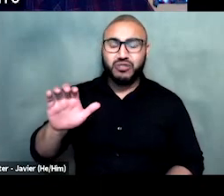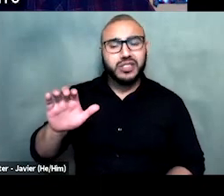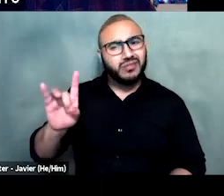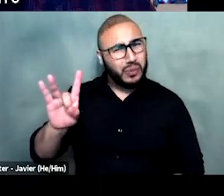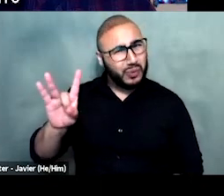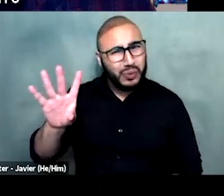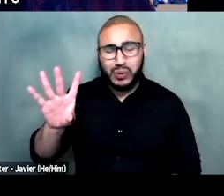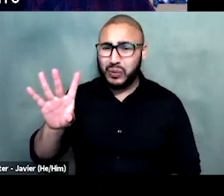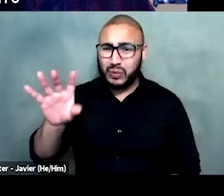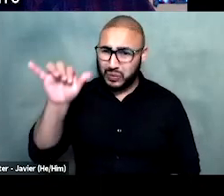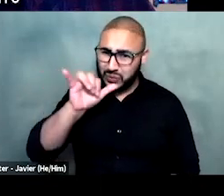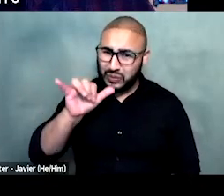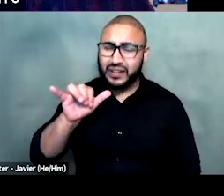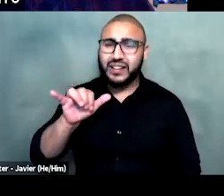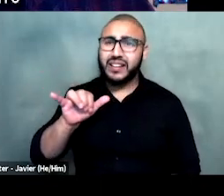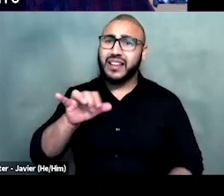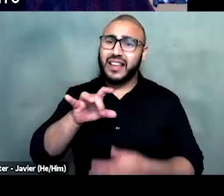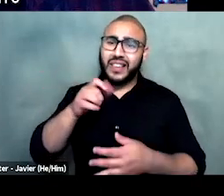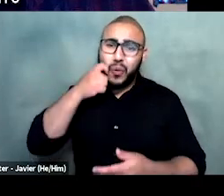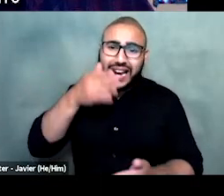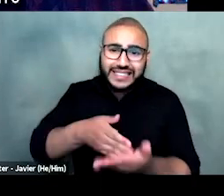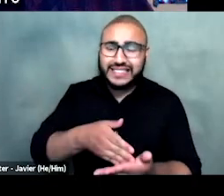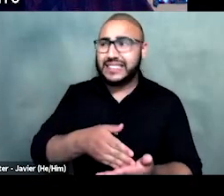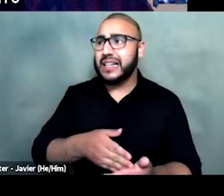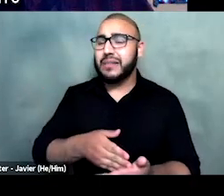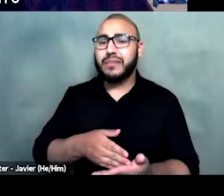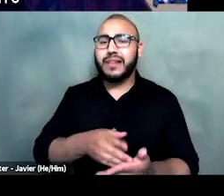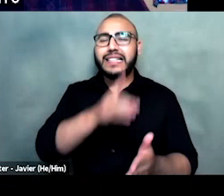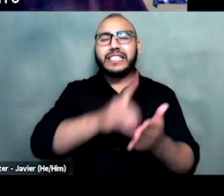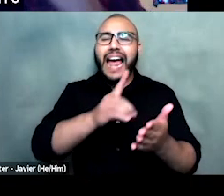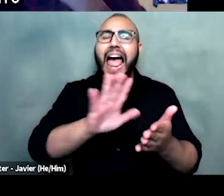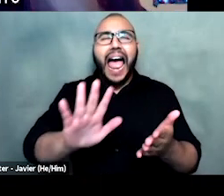some of my own experiences with staff and faculty are pretty incredible, just the